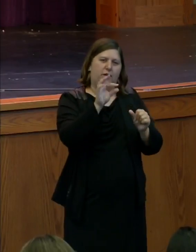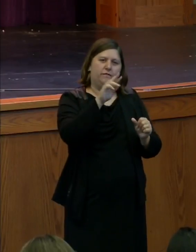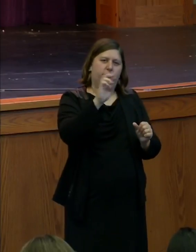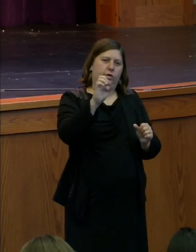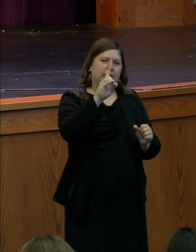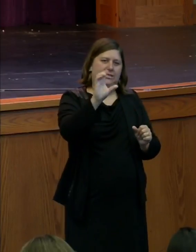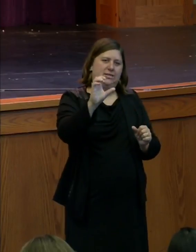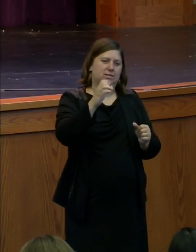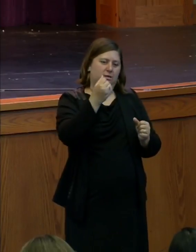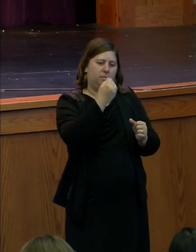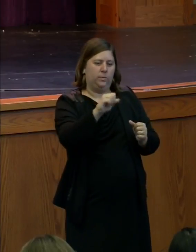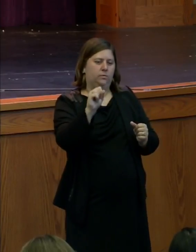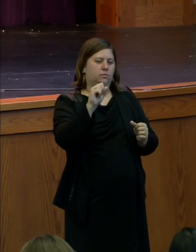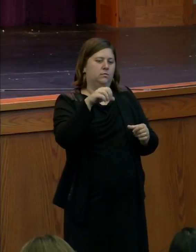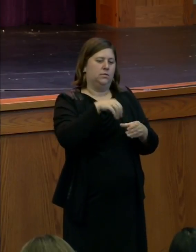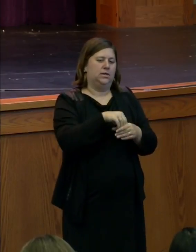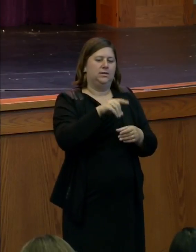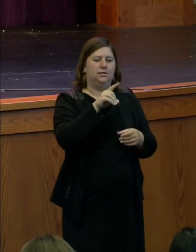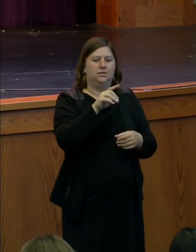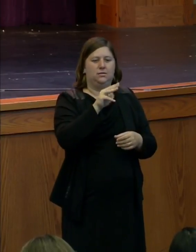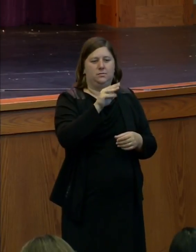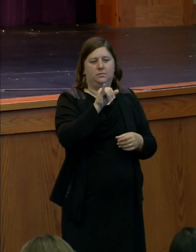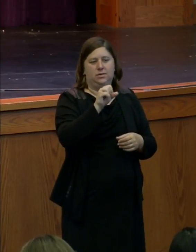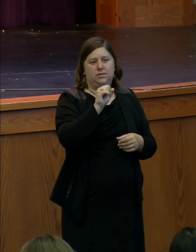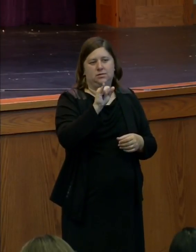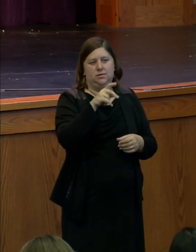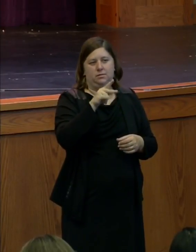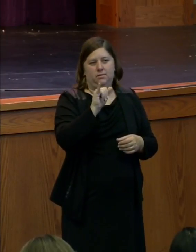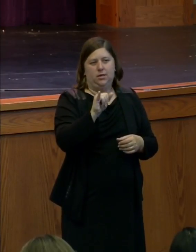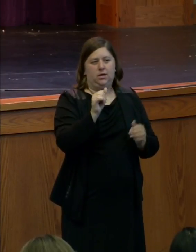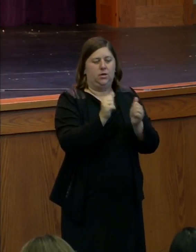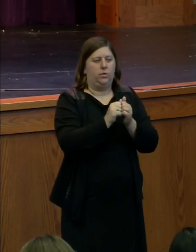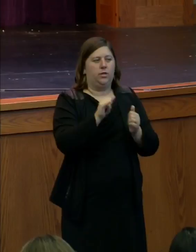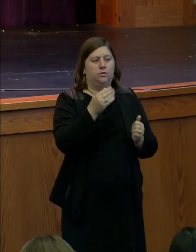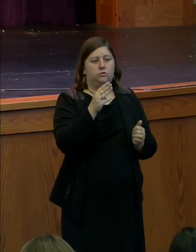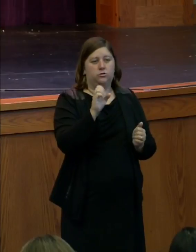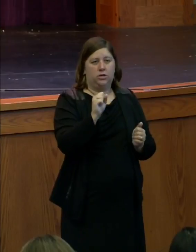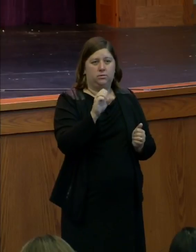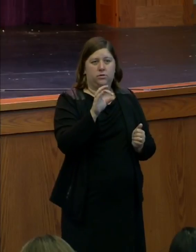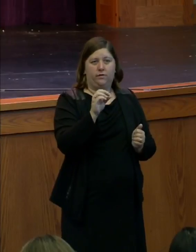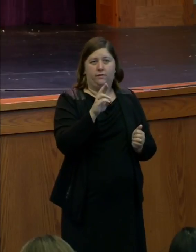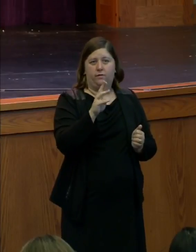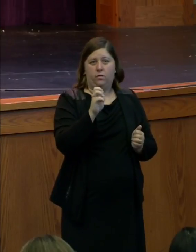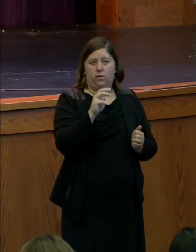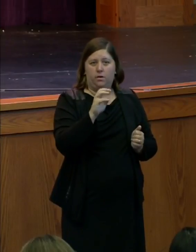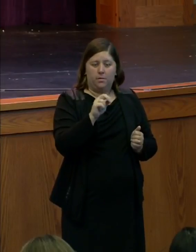OF MISSISSIPPI WITH DR. JAMES FOREMAN AND MARION BARRY.